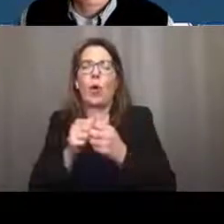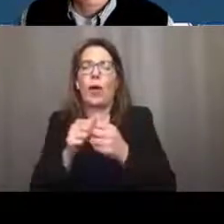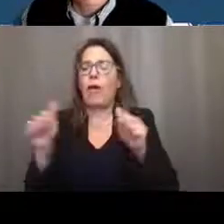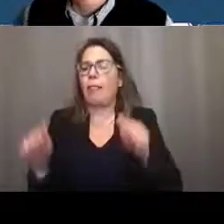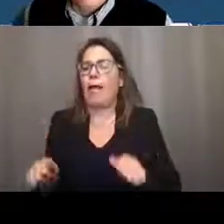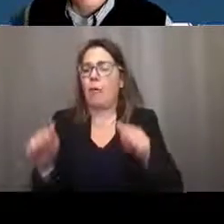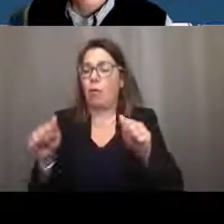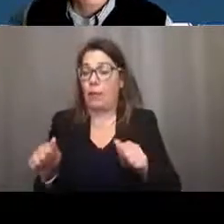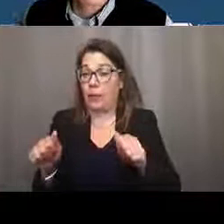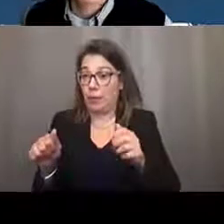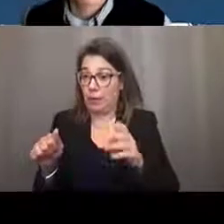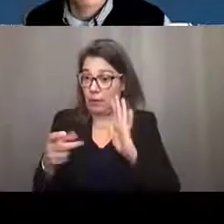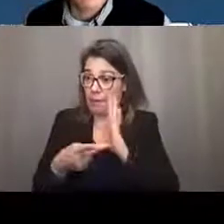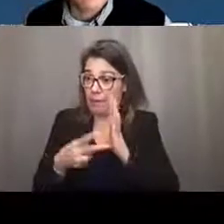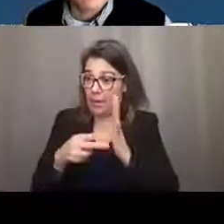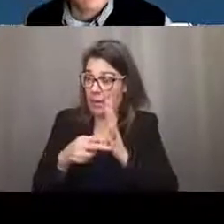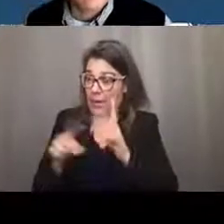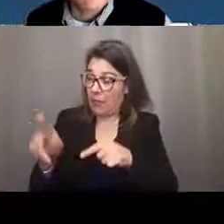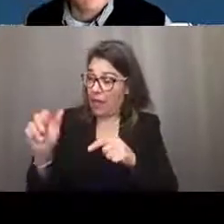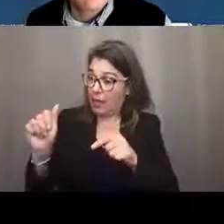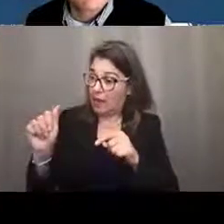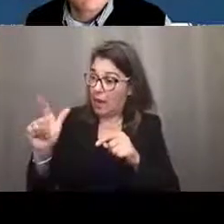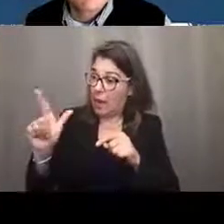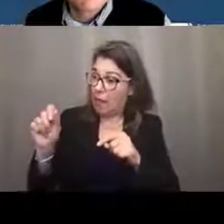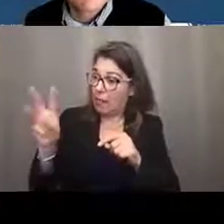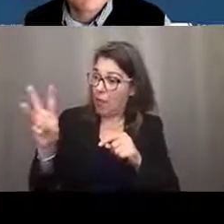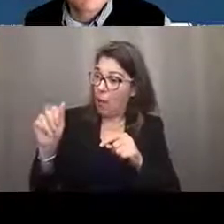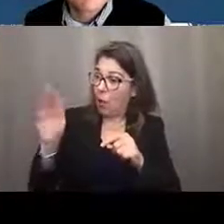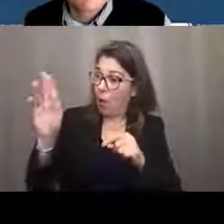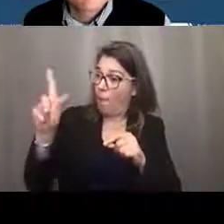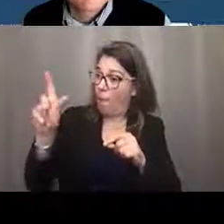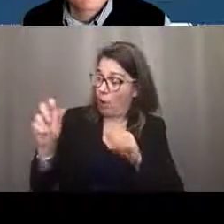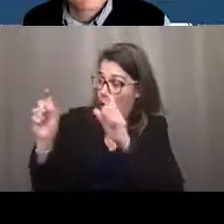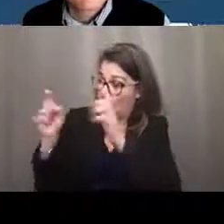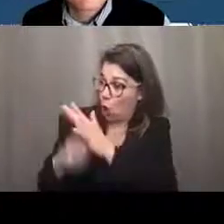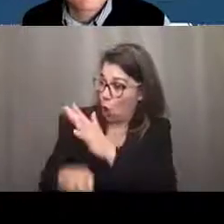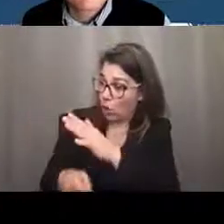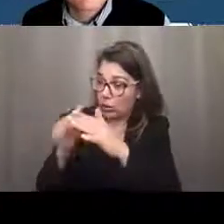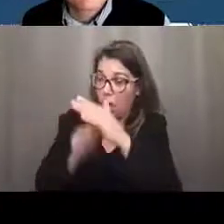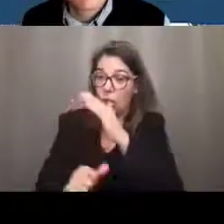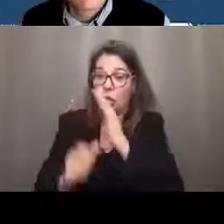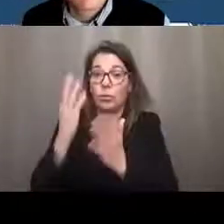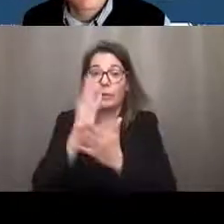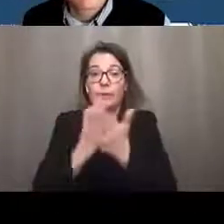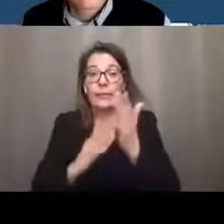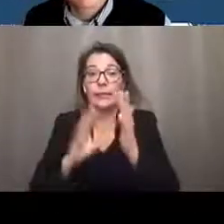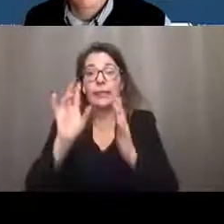are they listed as allowable costs under Section 7.9.1?